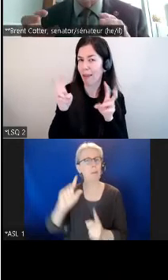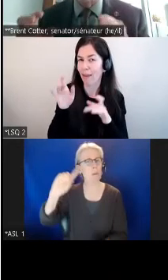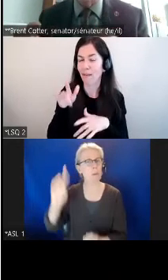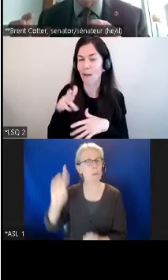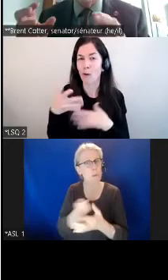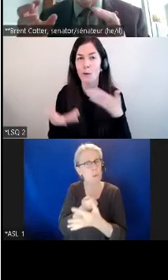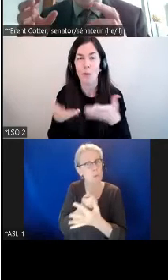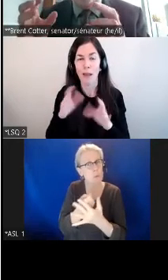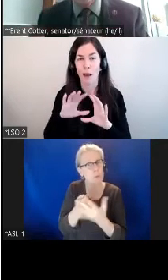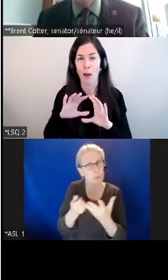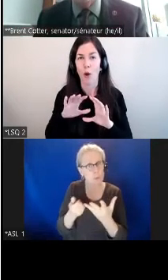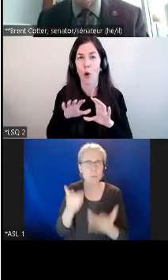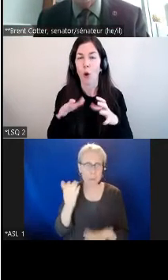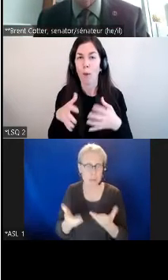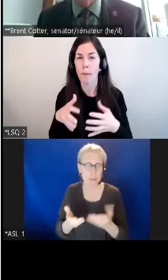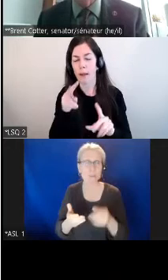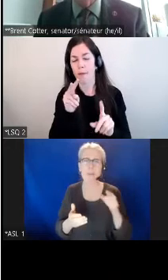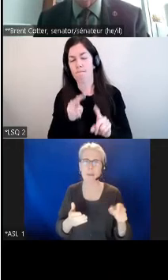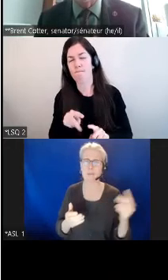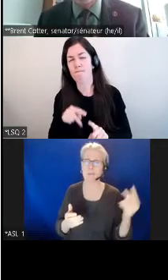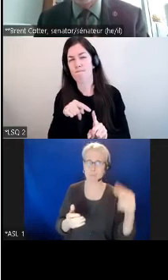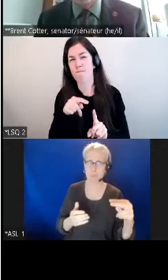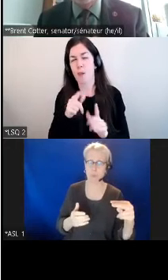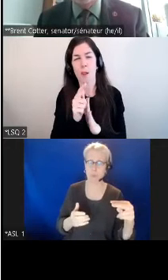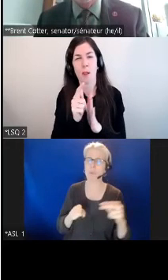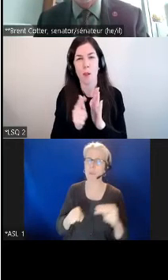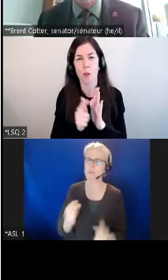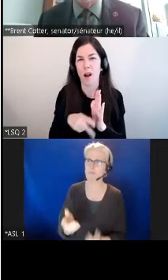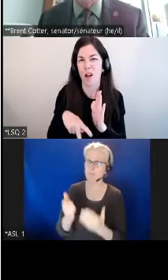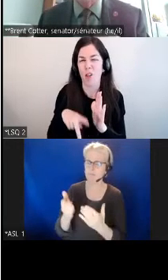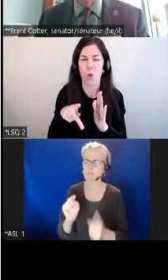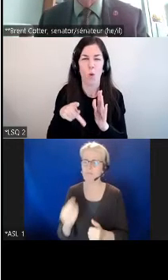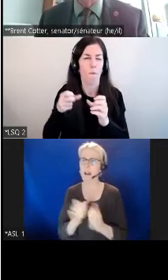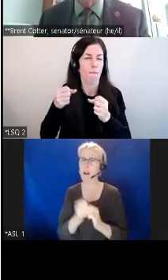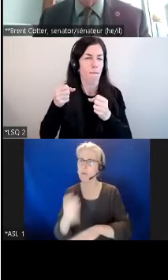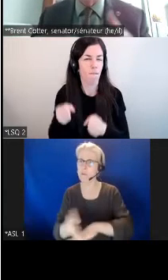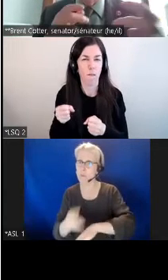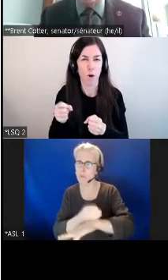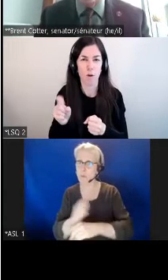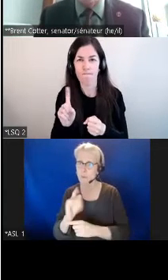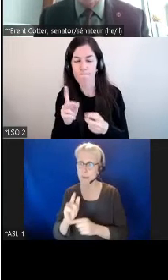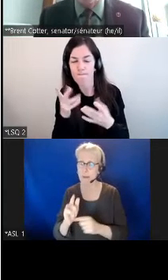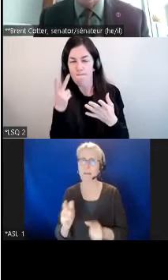BUT USUALLY FROM THEIR POINT OF VIEW, WHAT WILL MAKE IT BETTER. AND THEN THEY BRING THAT BACK TO